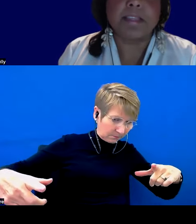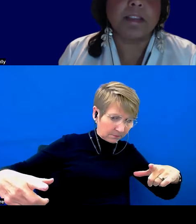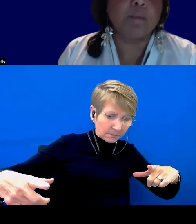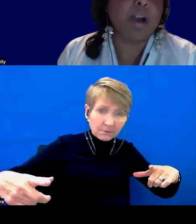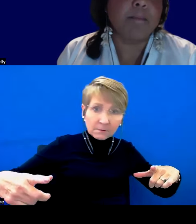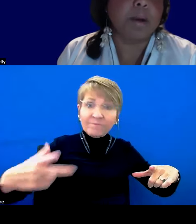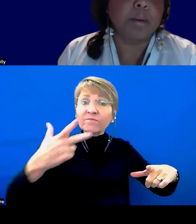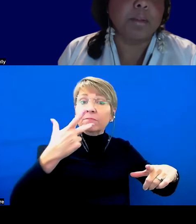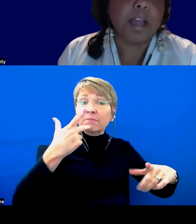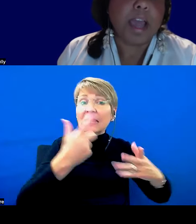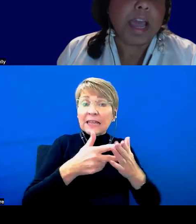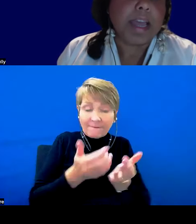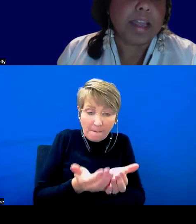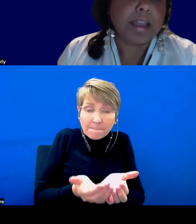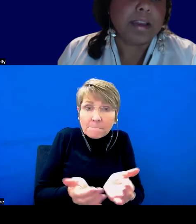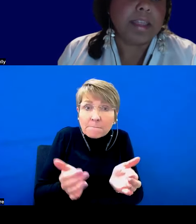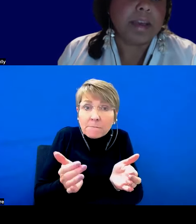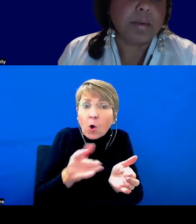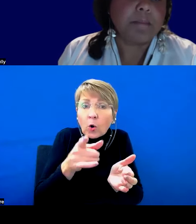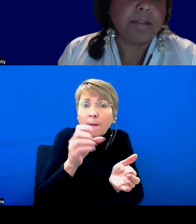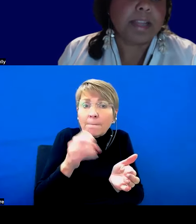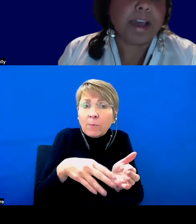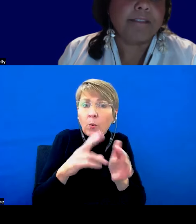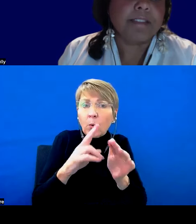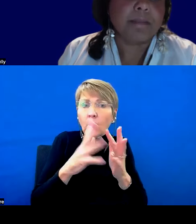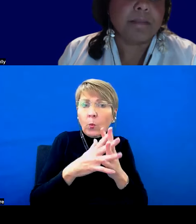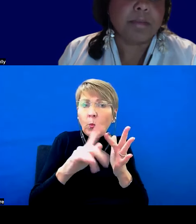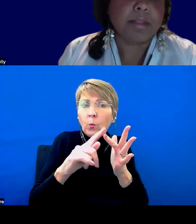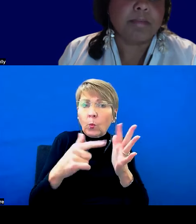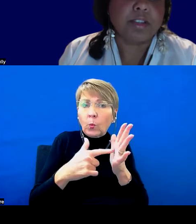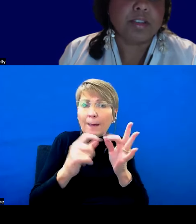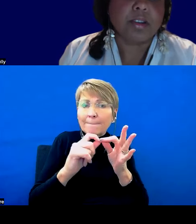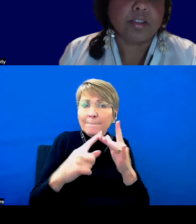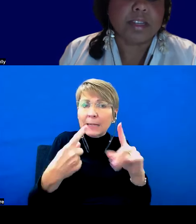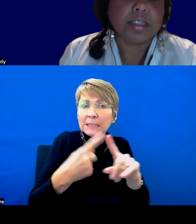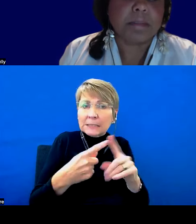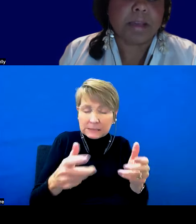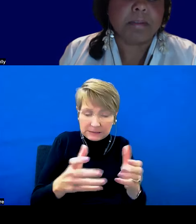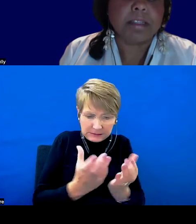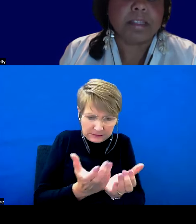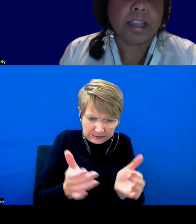in a white bowl. That would be really hard for someone with reduced contrast to be able to see